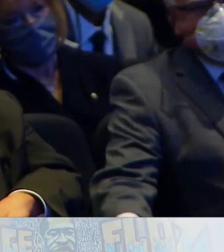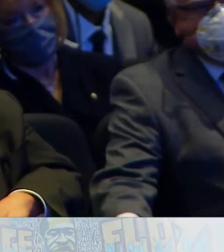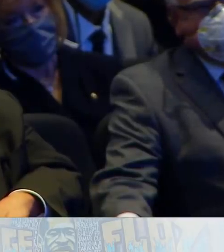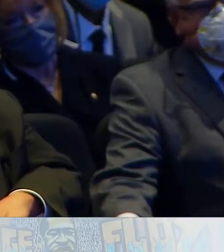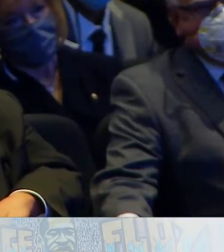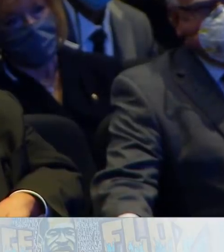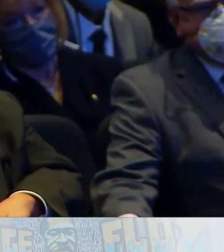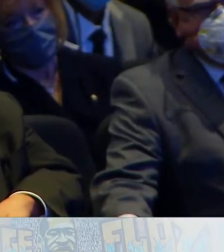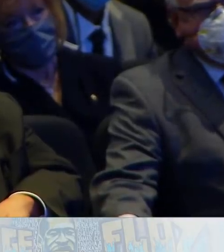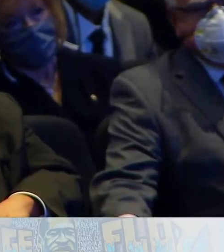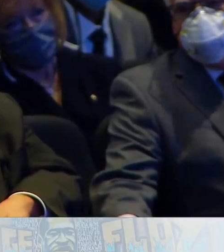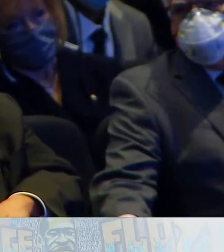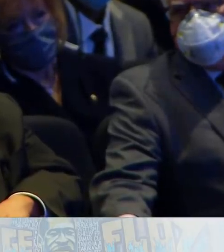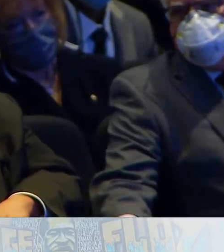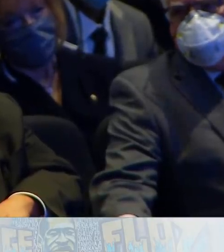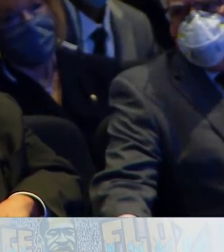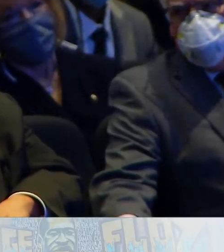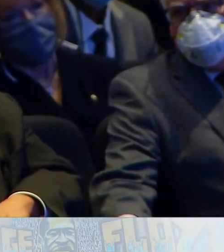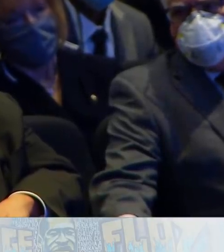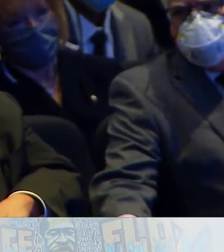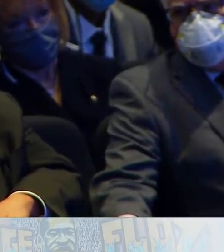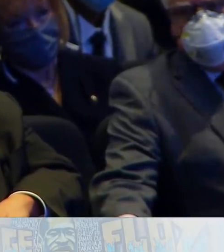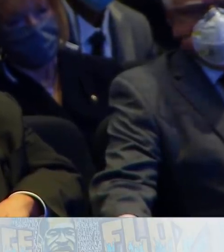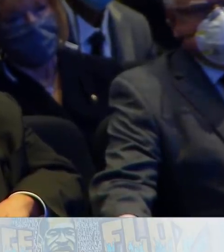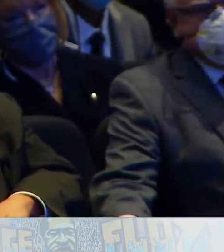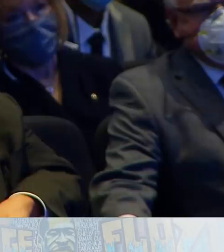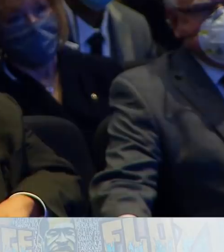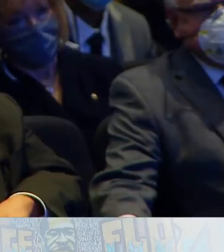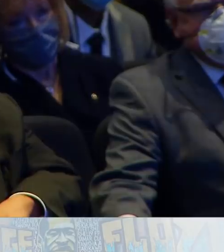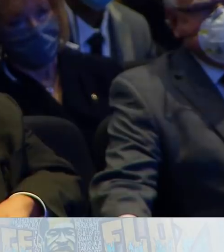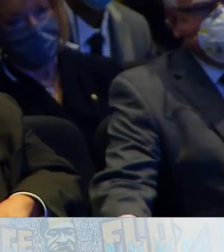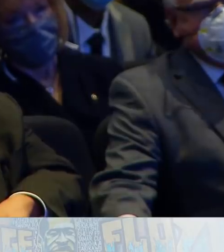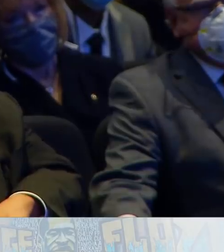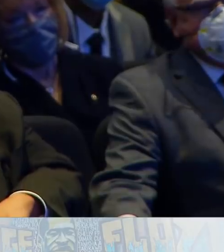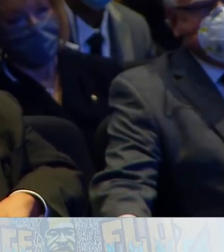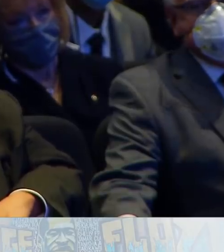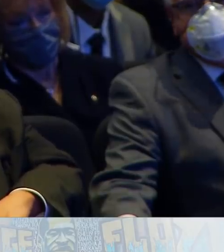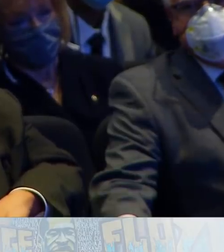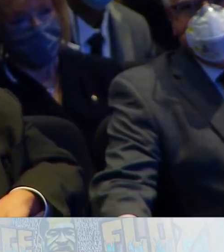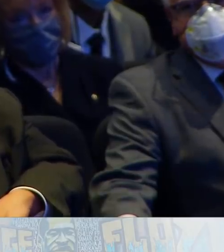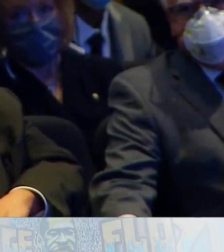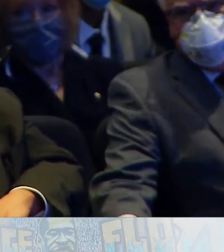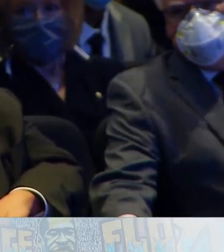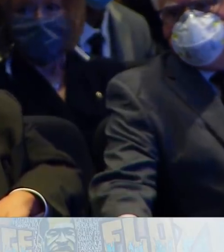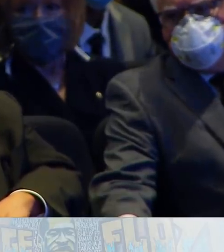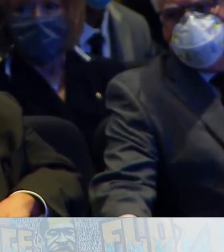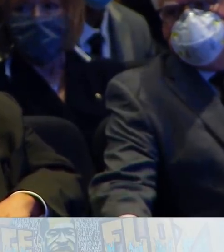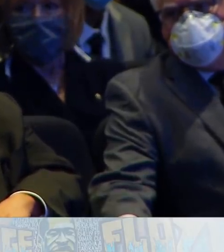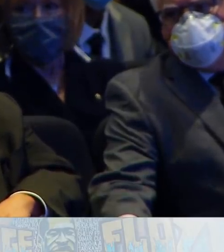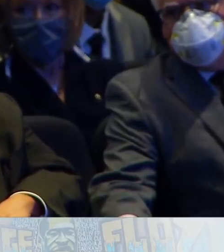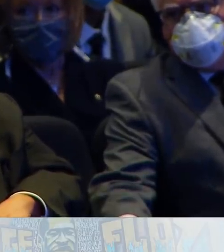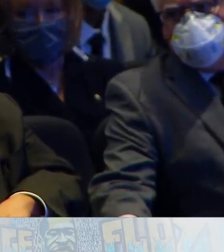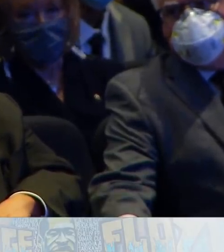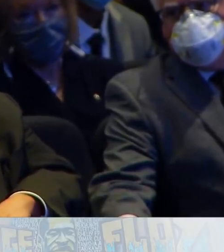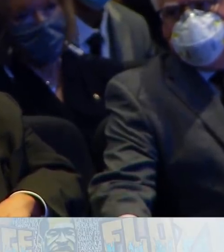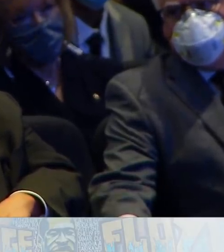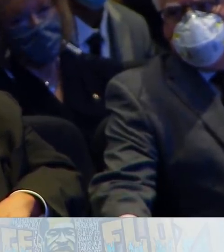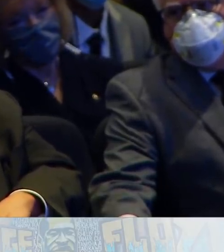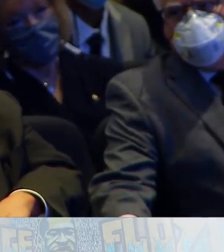HERE TODAY BECAUSE ON AUGUST 28TH, THE 57TH ANNIVERSARY OF THE MARCH ON WASHINGTON, WE'RE